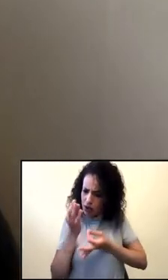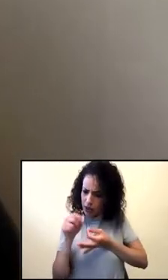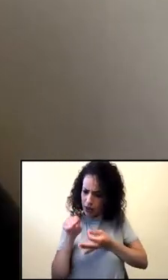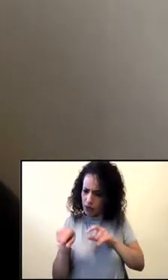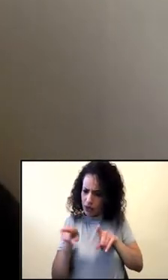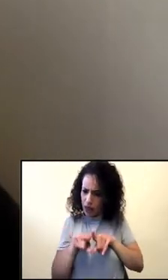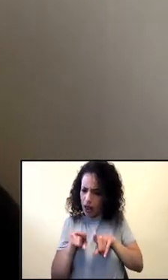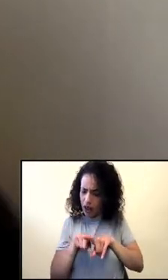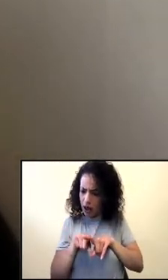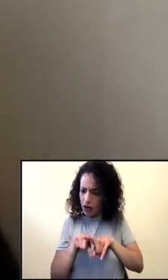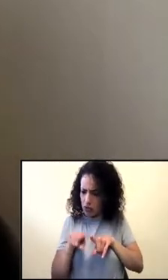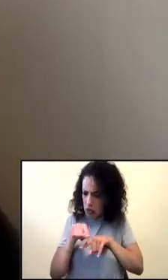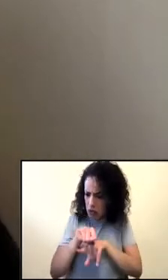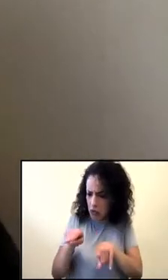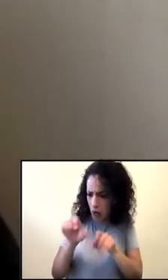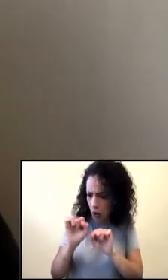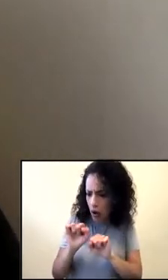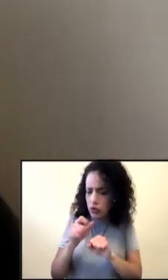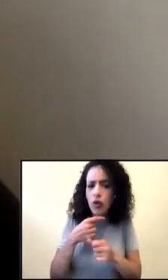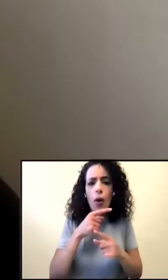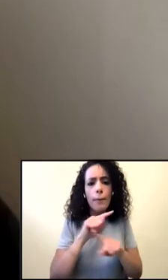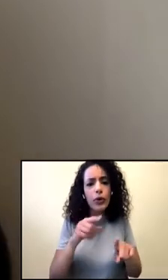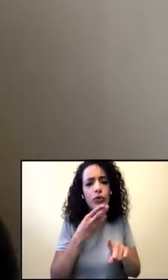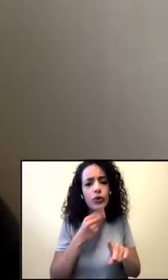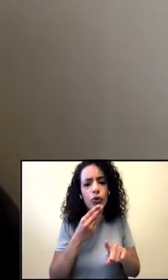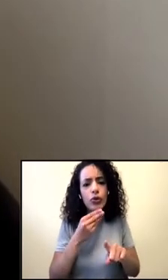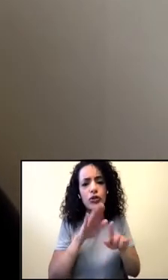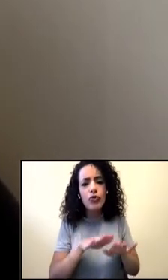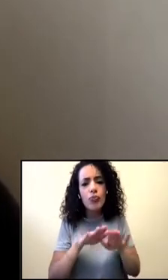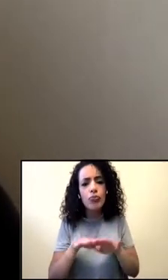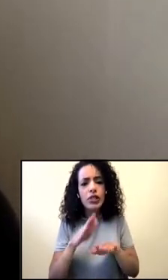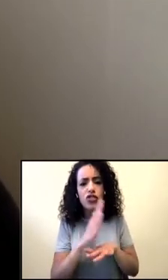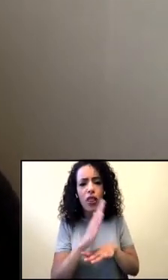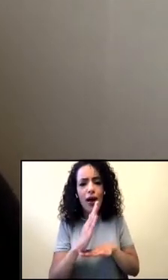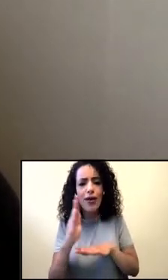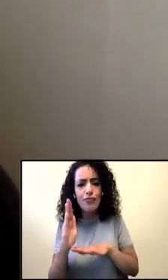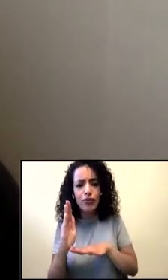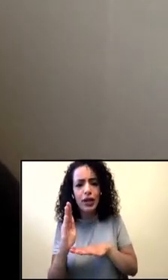from The British Library John Lowe Collection. And I think there's something really haunting about,